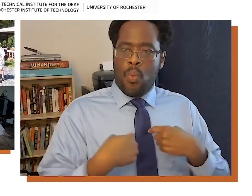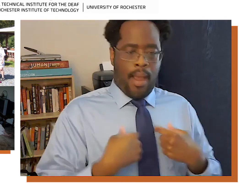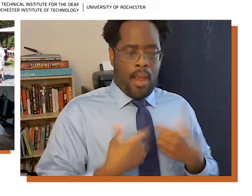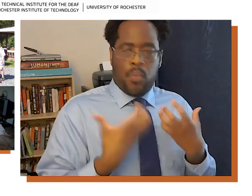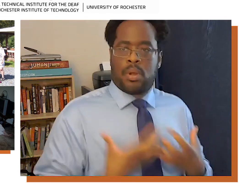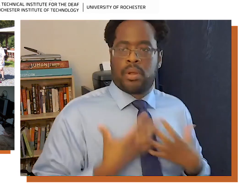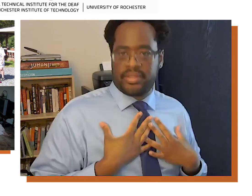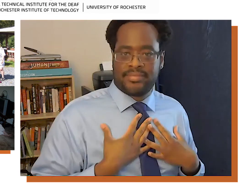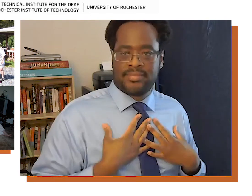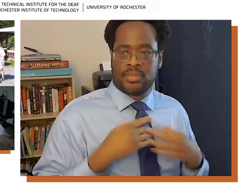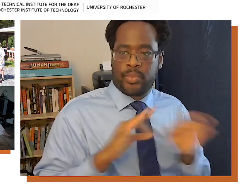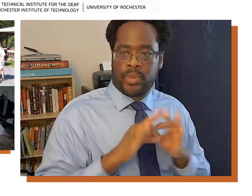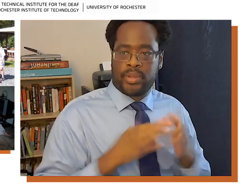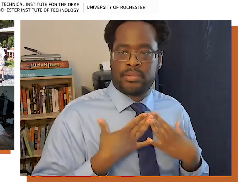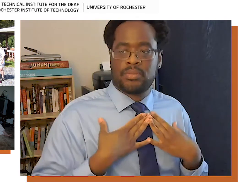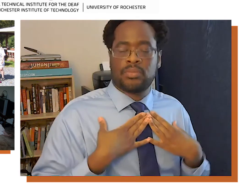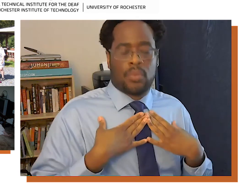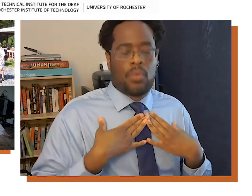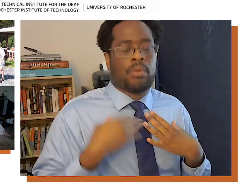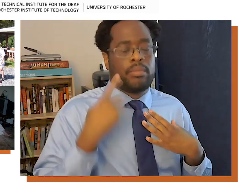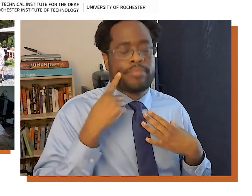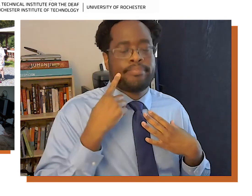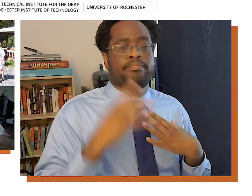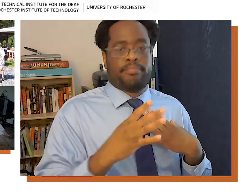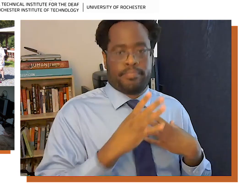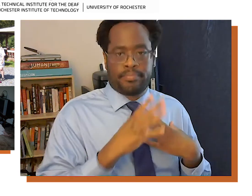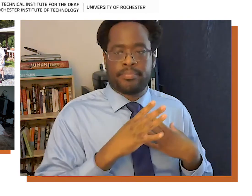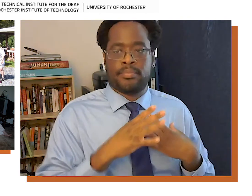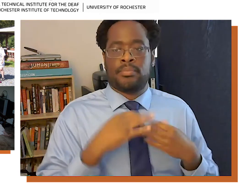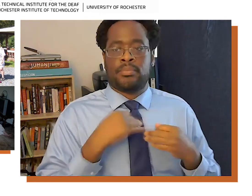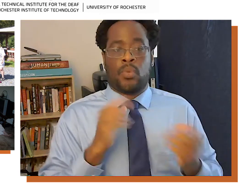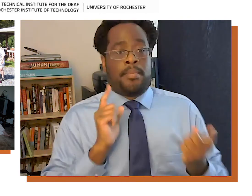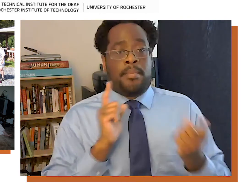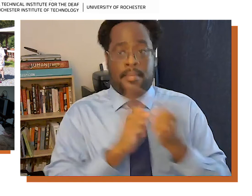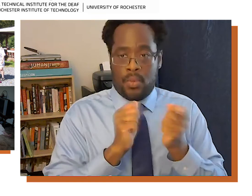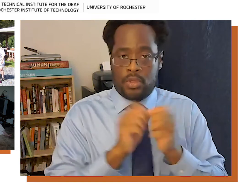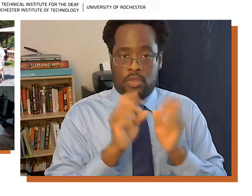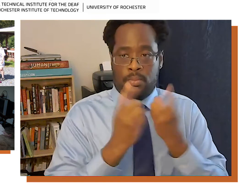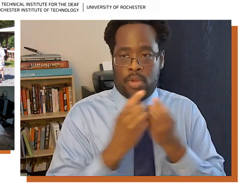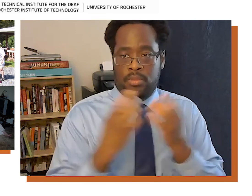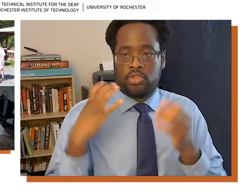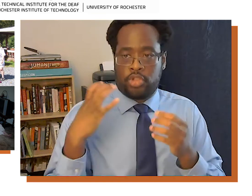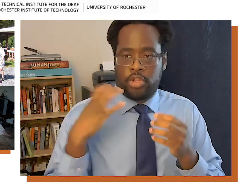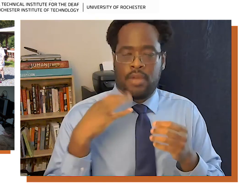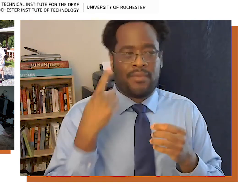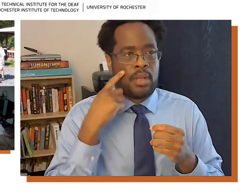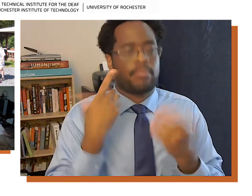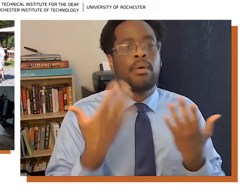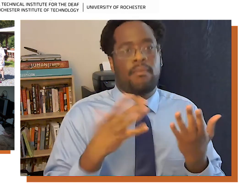as a Black Deaf person, I could do it, so I met with the department chair,